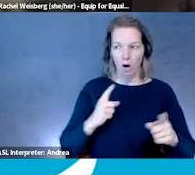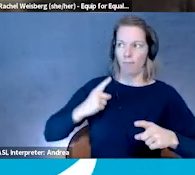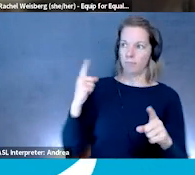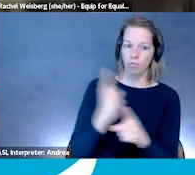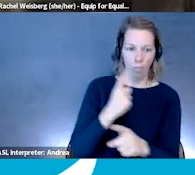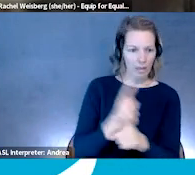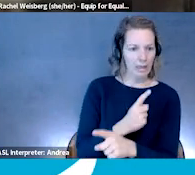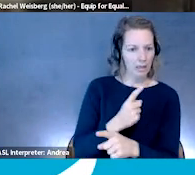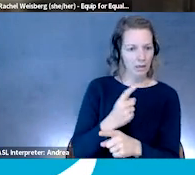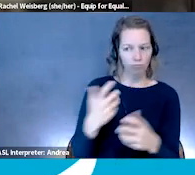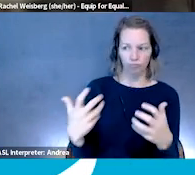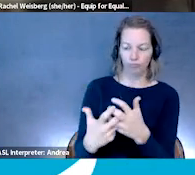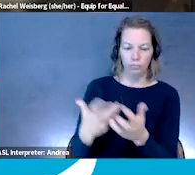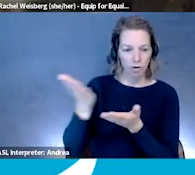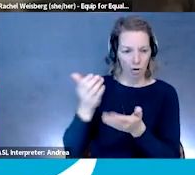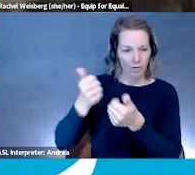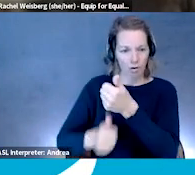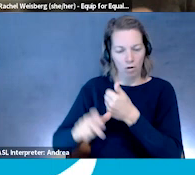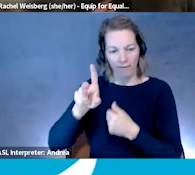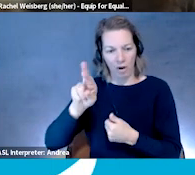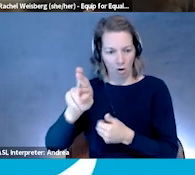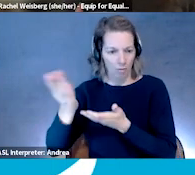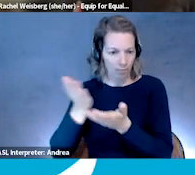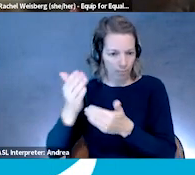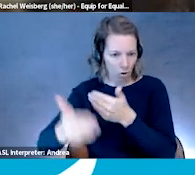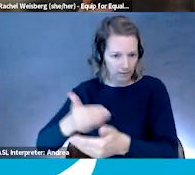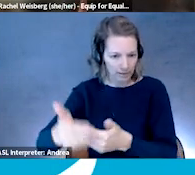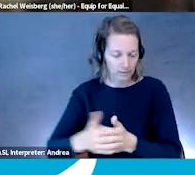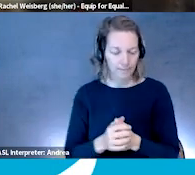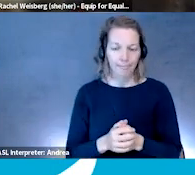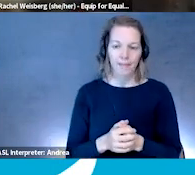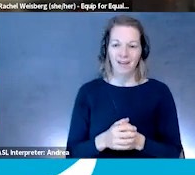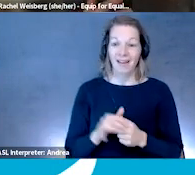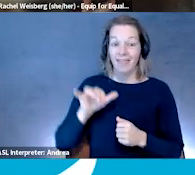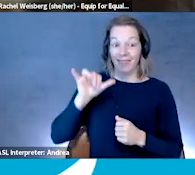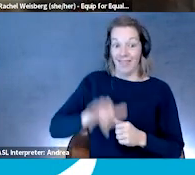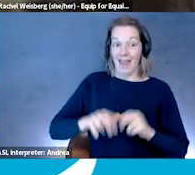AN OF UNDERSTANDING. THERE IS A PUSH FOR THOSE